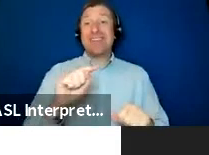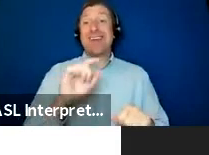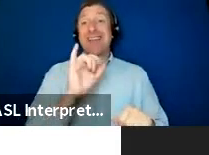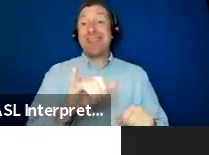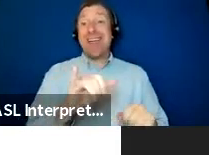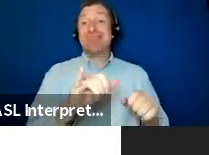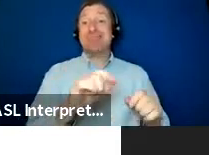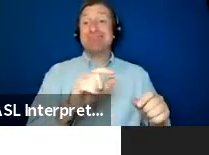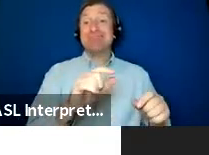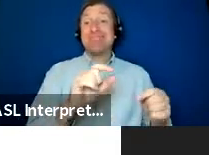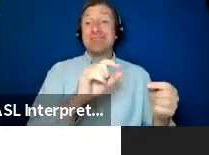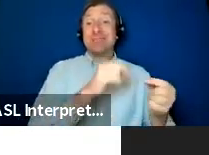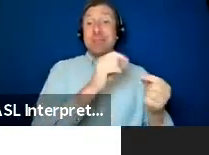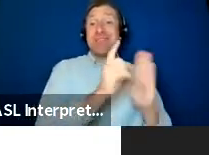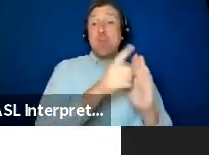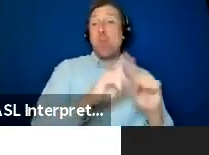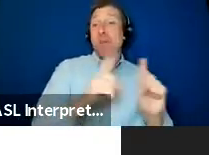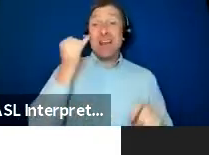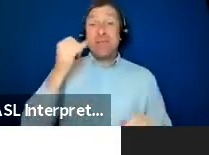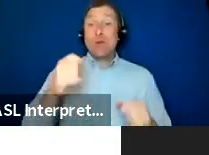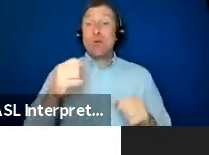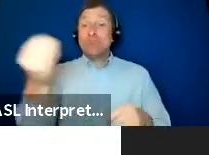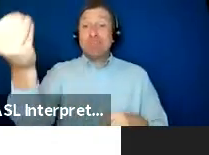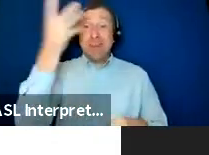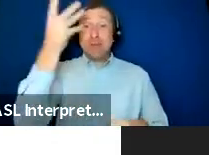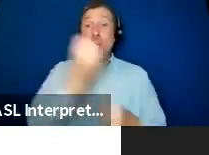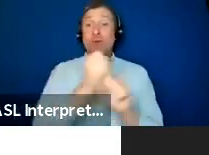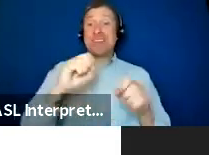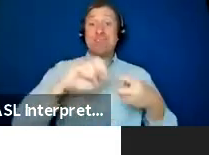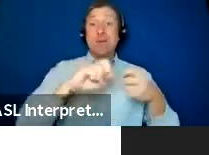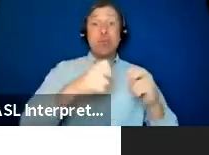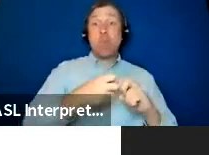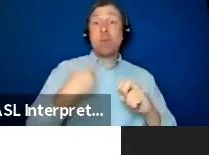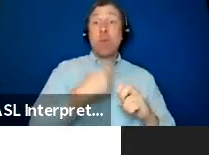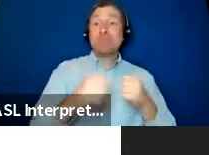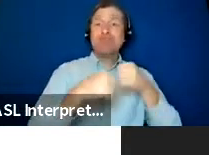But if you will alert us to a safety problem, then we can address it. We can immediately reach out to production.